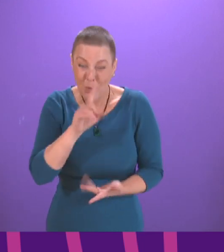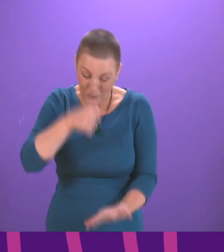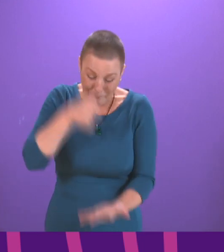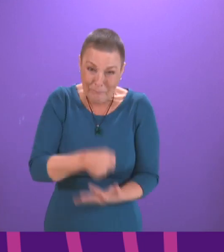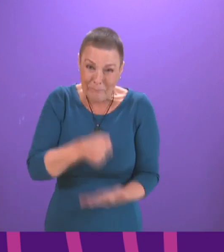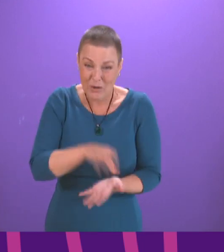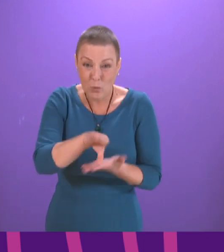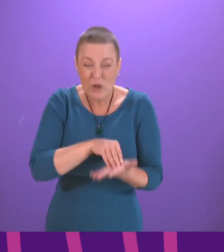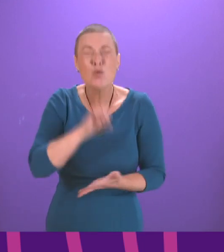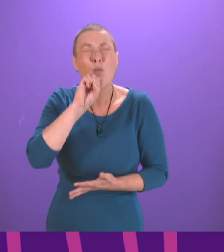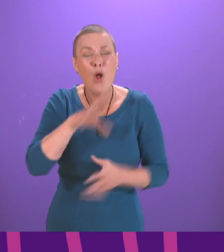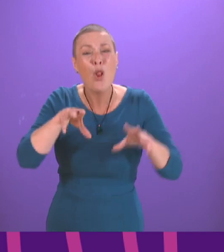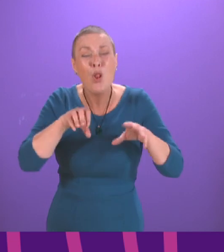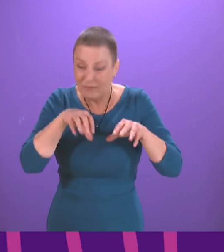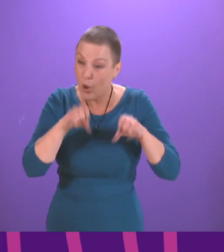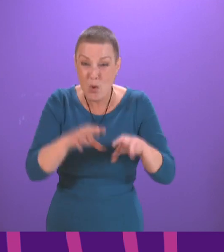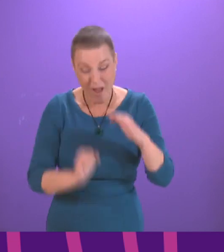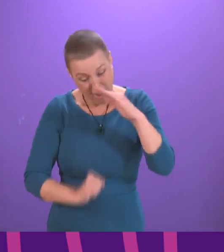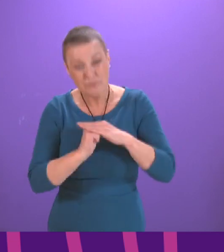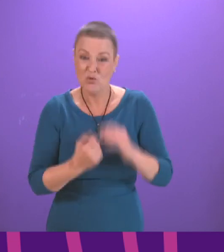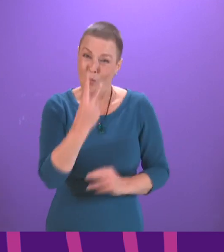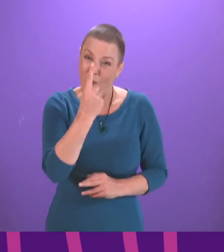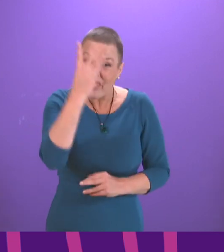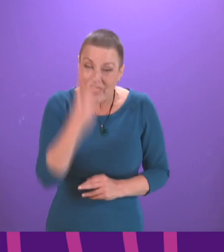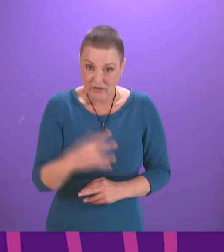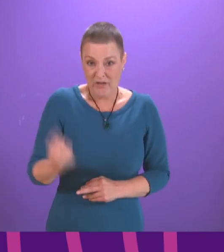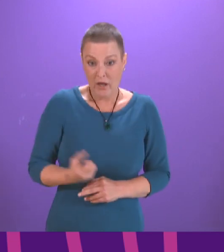the minimum wage will lose up to a third of their income. In addition, astonishingly,